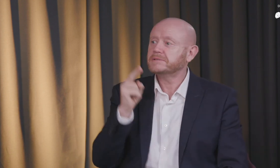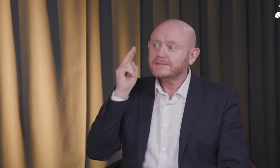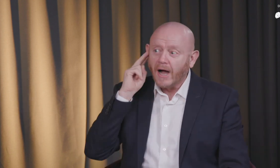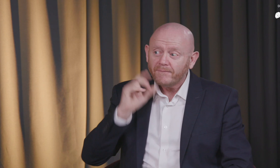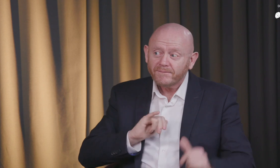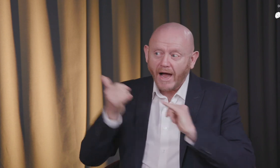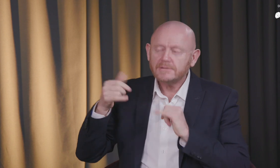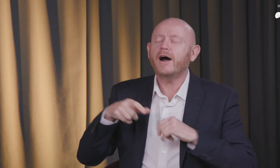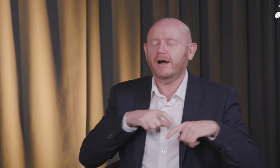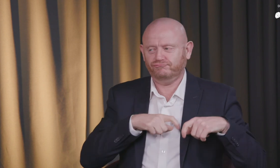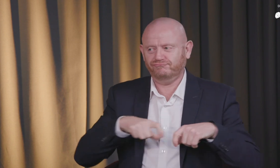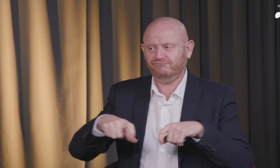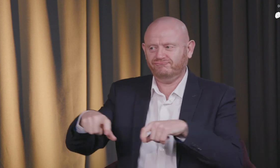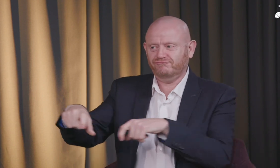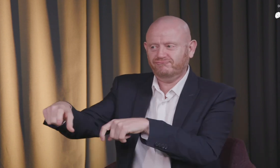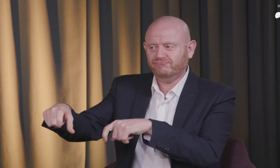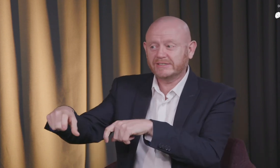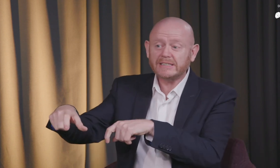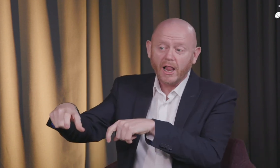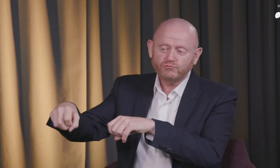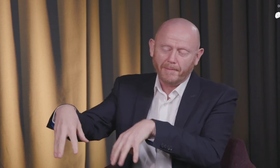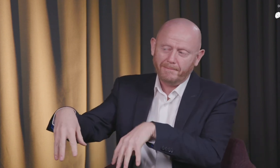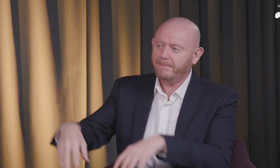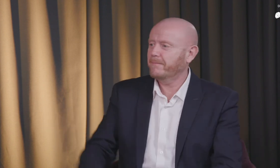For Deaffest, I will carry on until I drop.